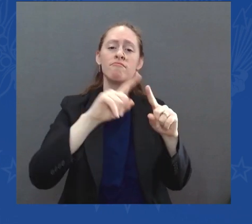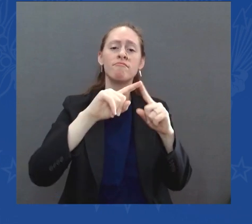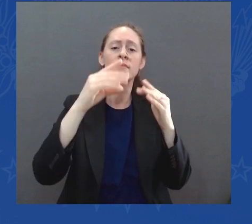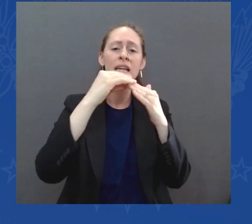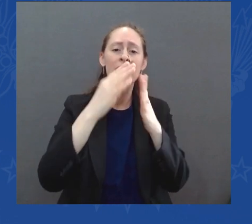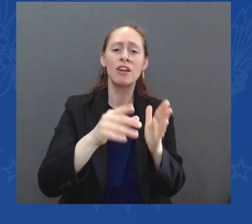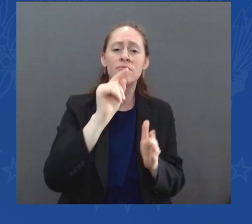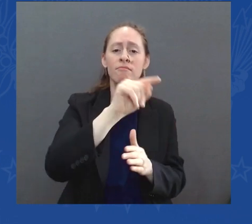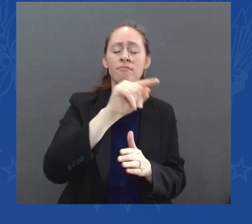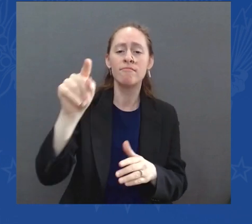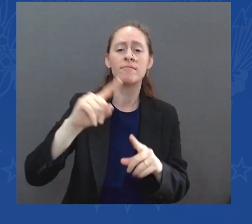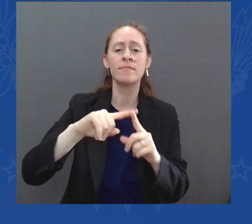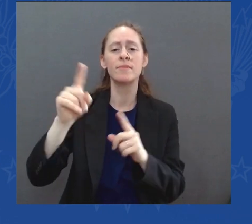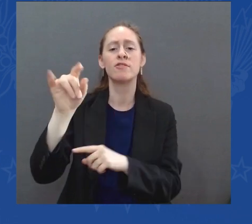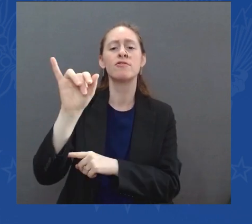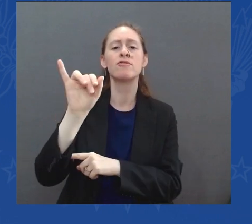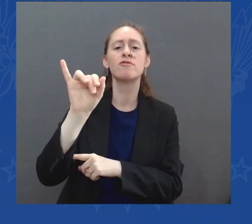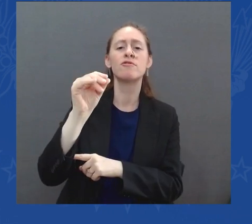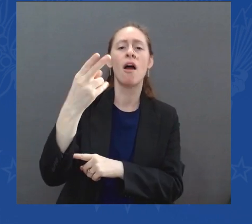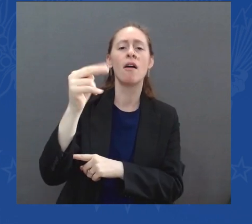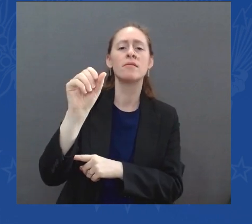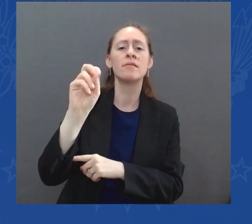and of course, the phenomenal Ida B.